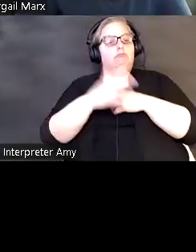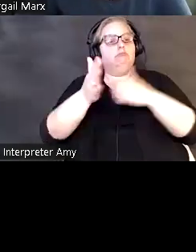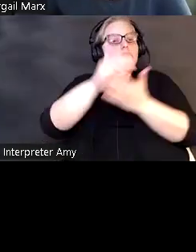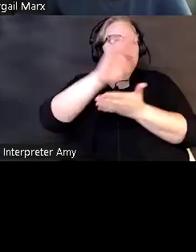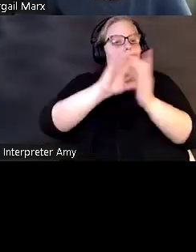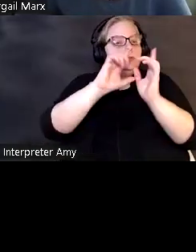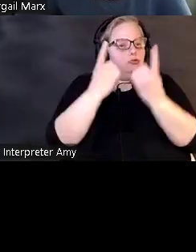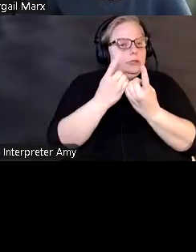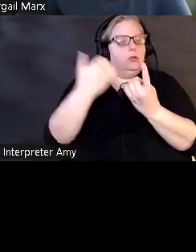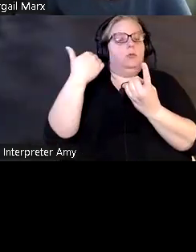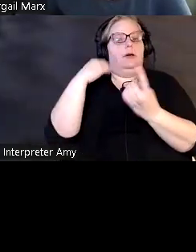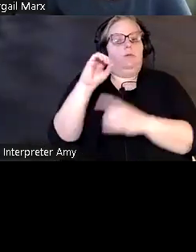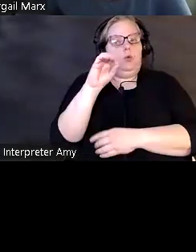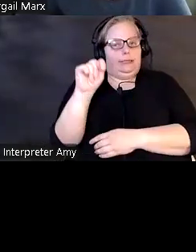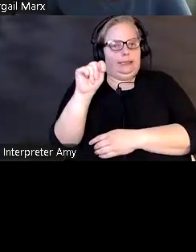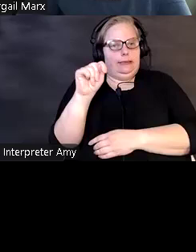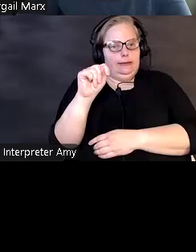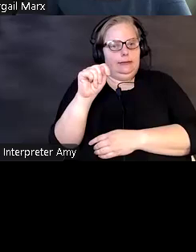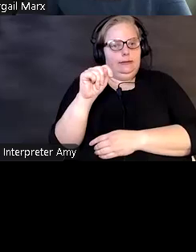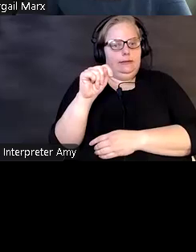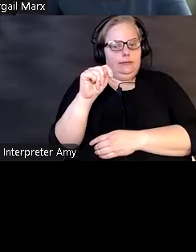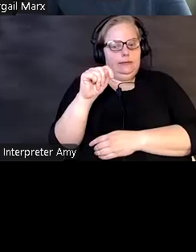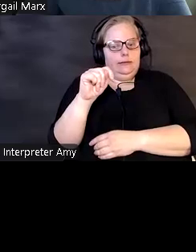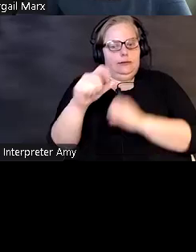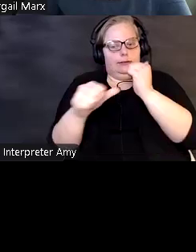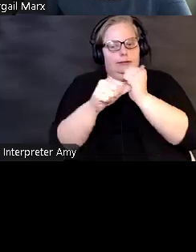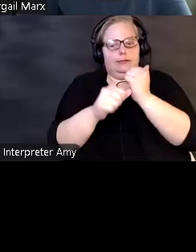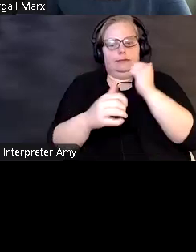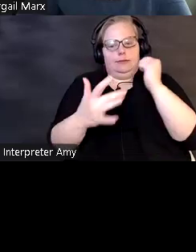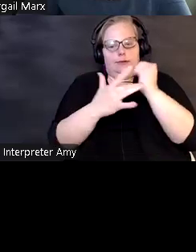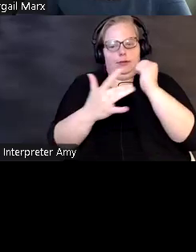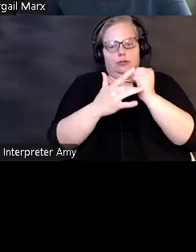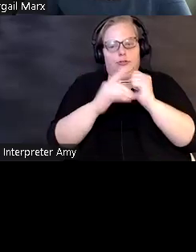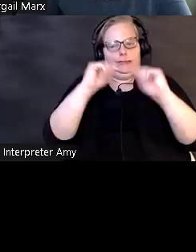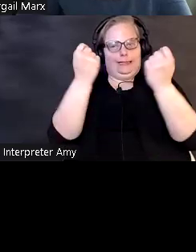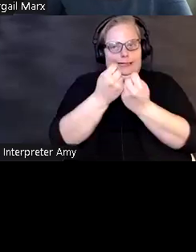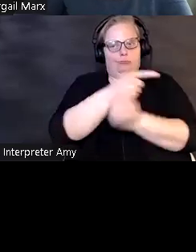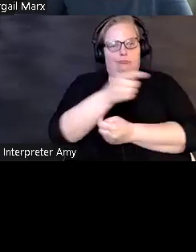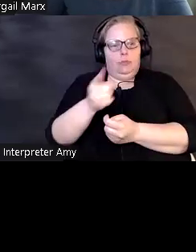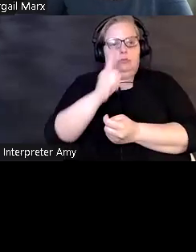occupational therapist on our assistive technology team who really helps me look at some of the